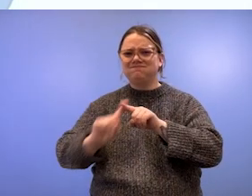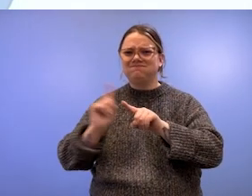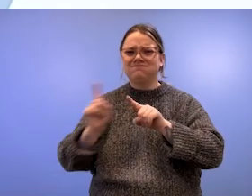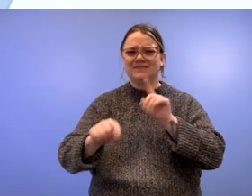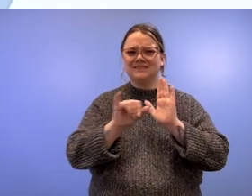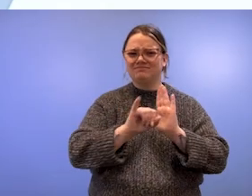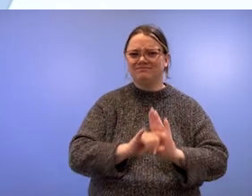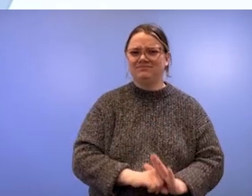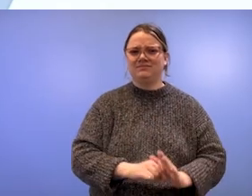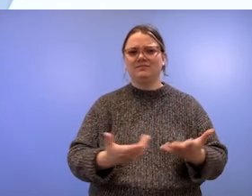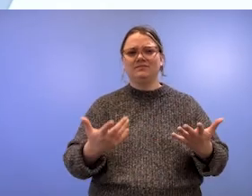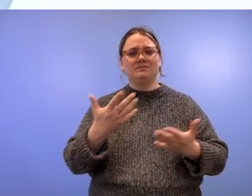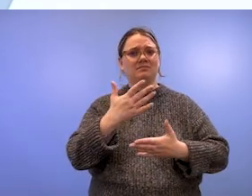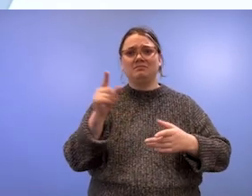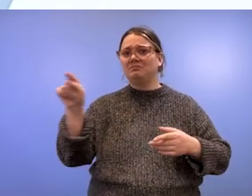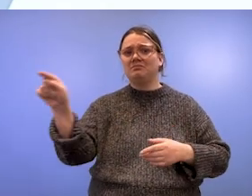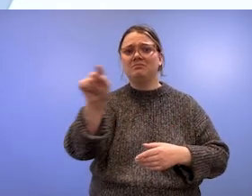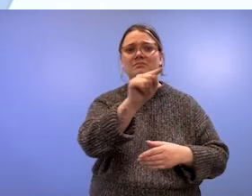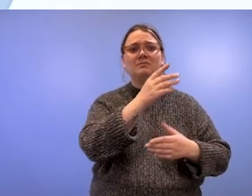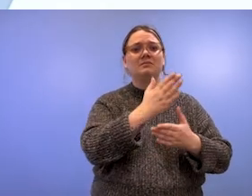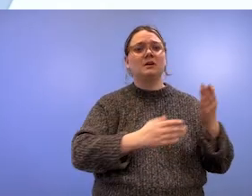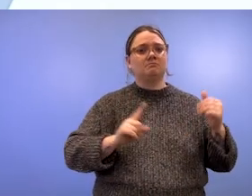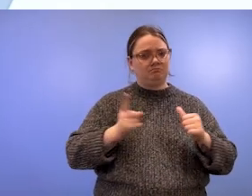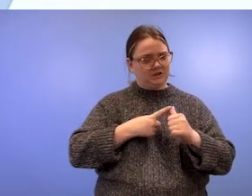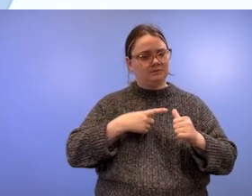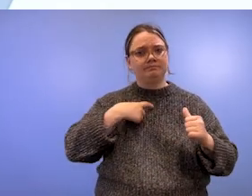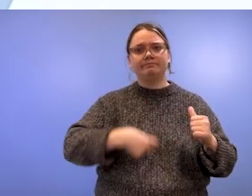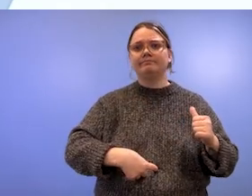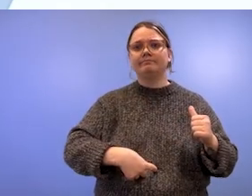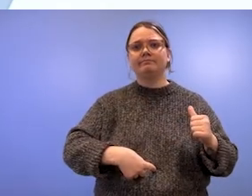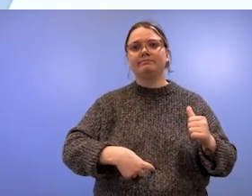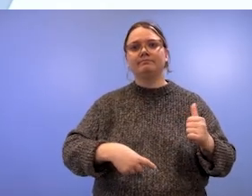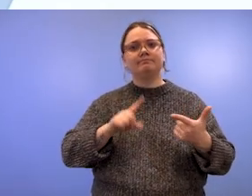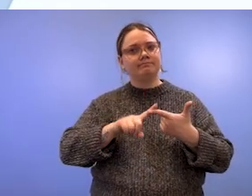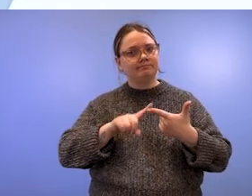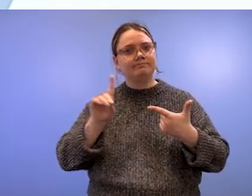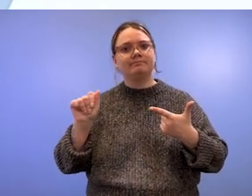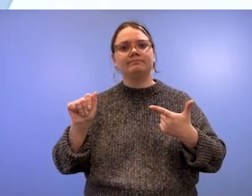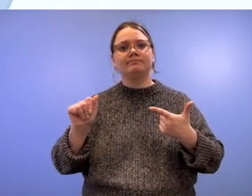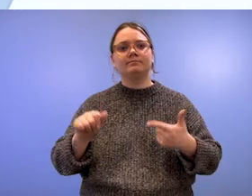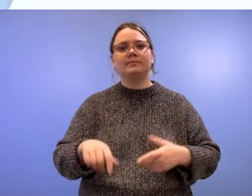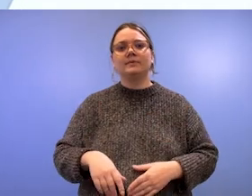and some people identify as a person 1st and their disability is only a part of who they are. This is